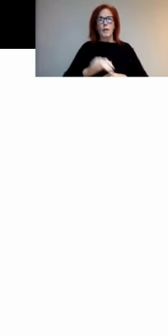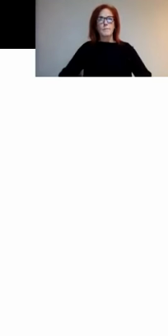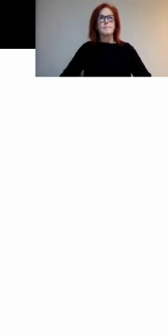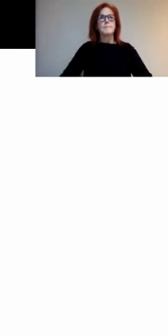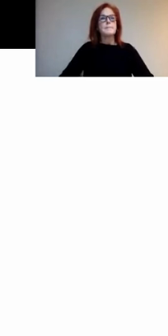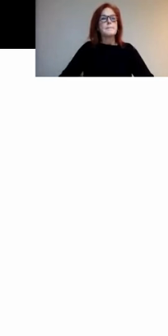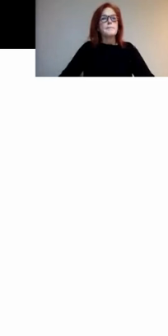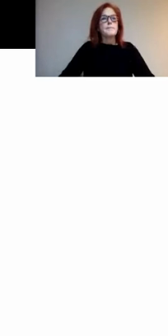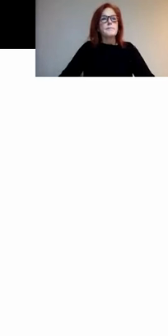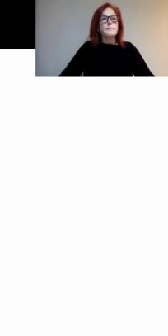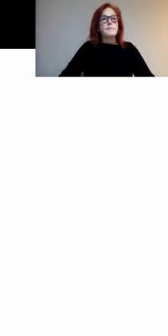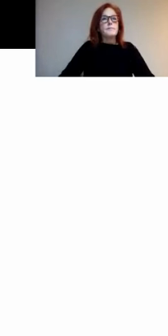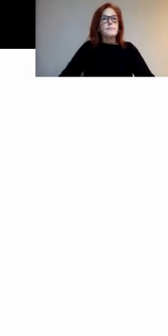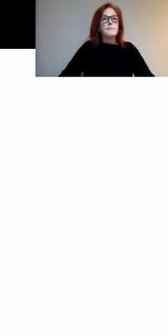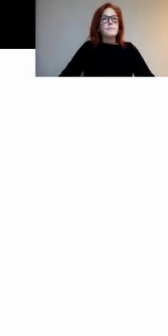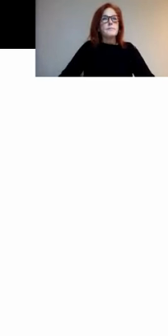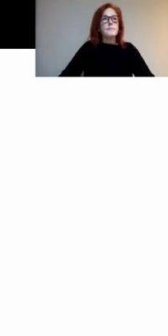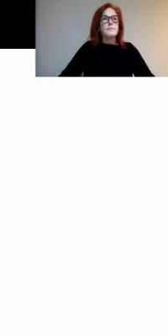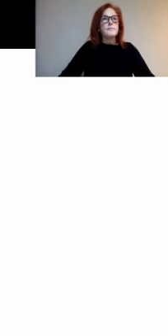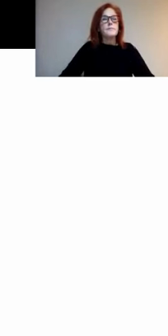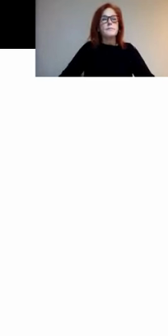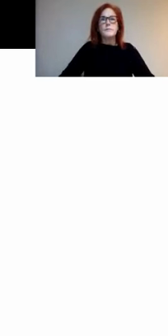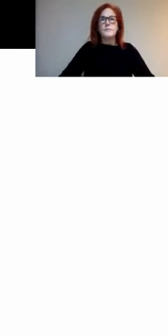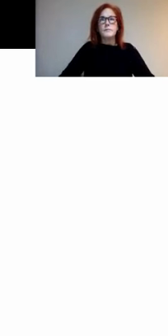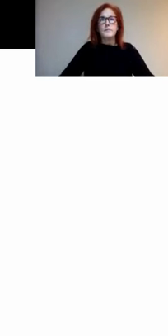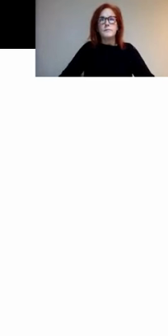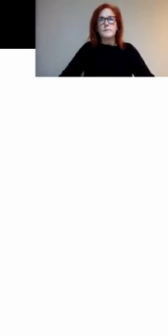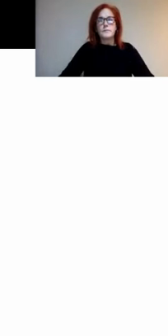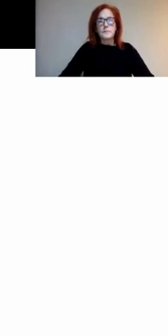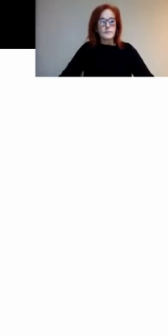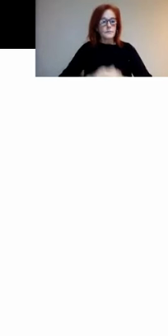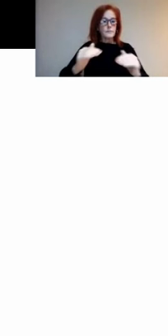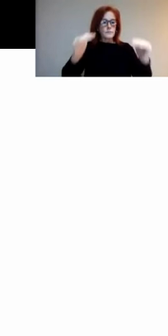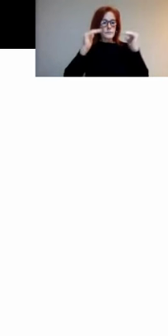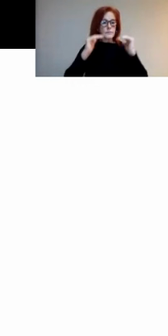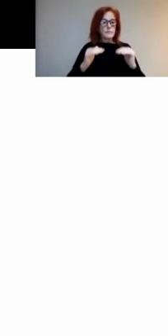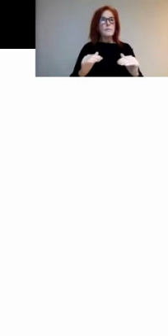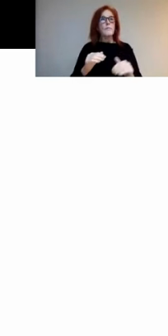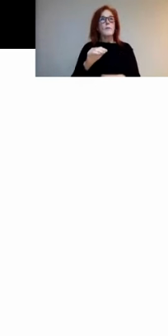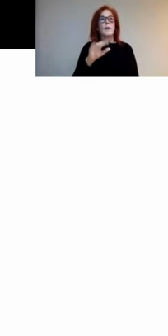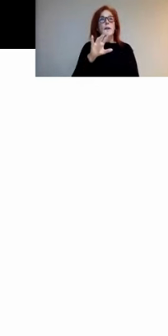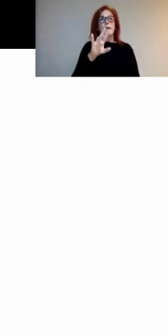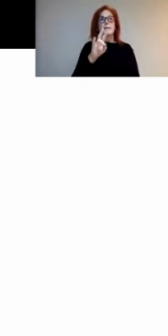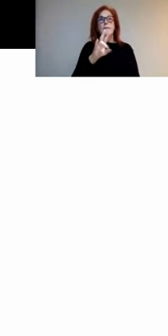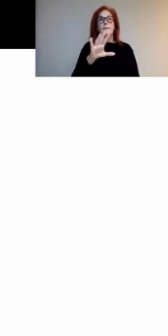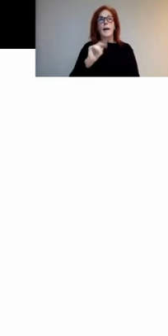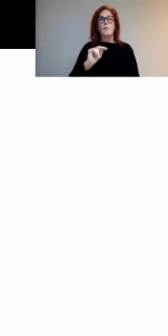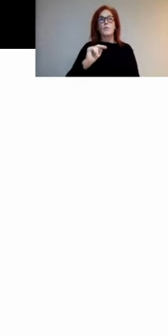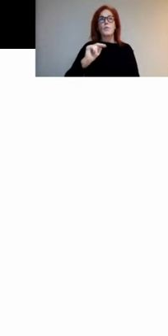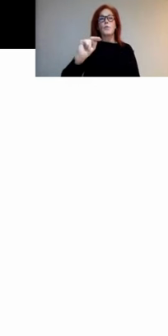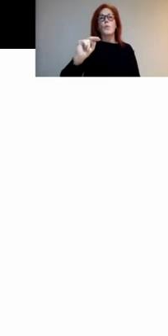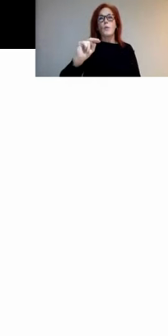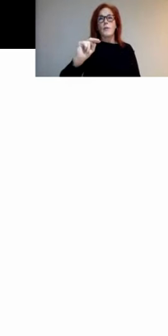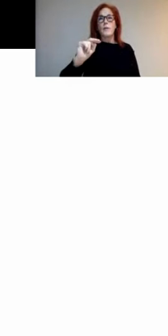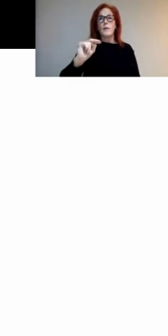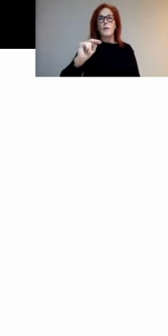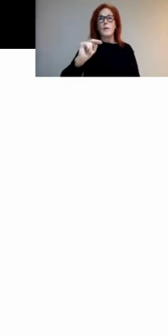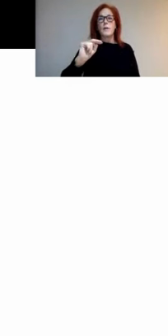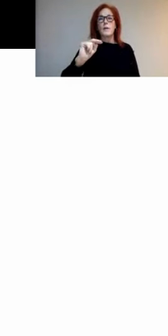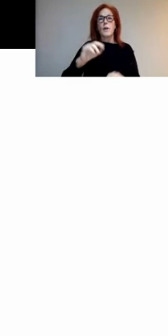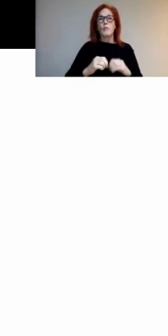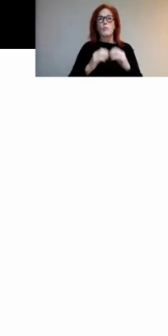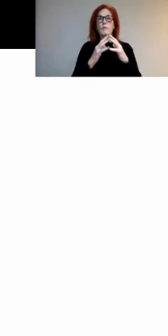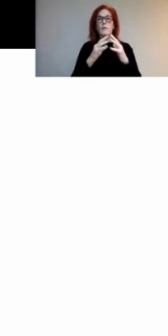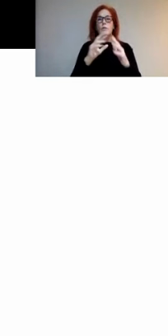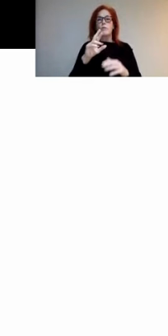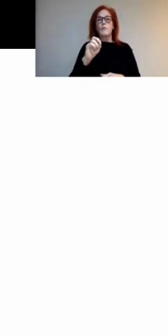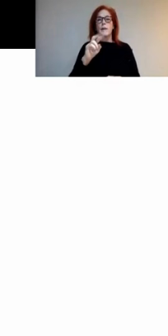I'm particularly interested in hearing from anyone who has recently or is currently experiencing homelessness.